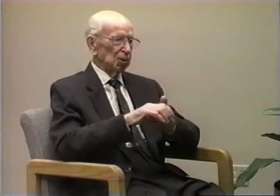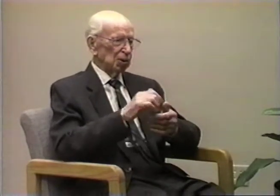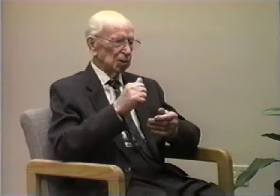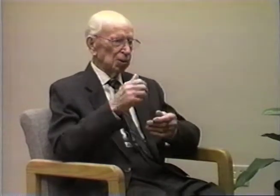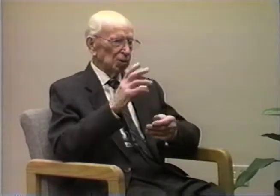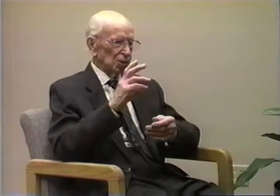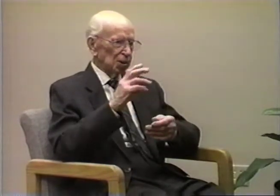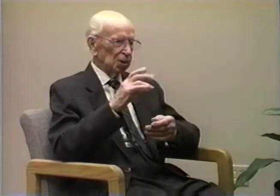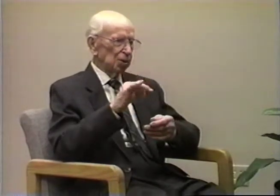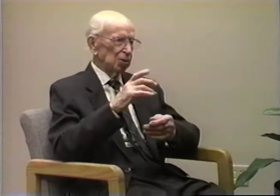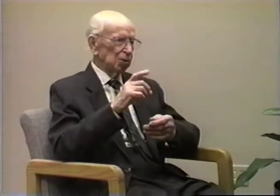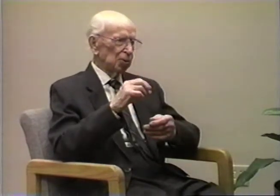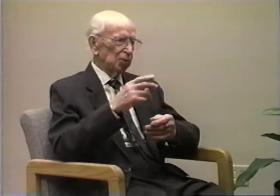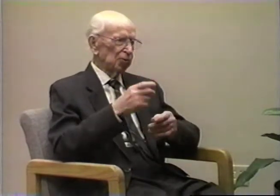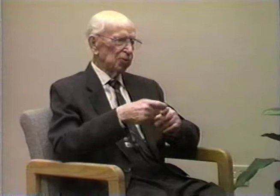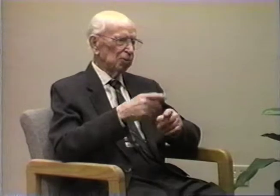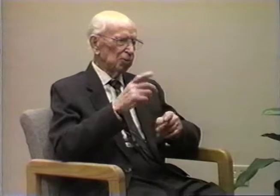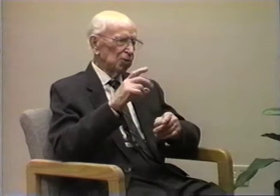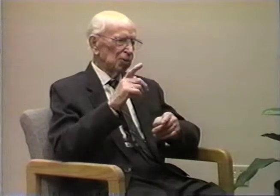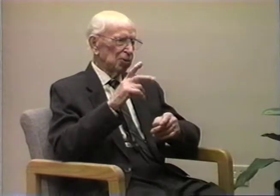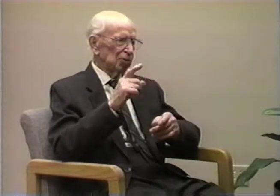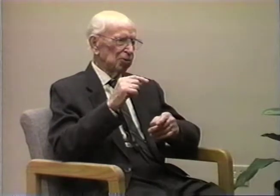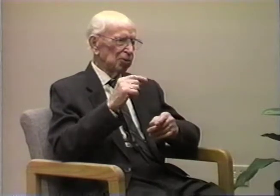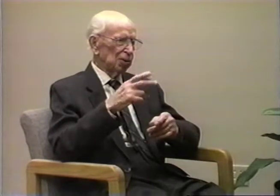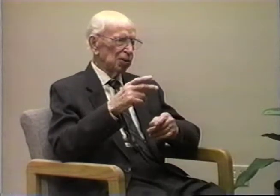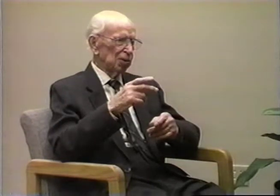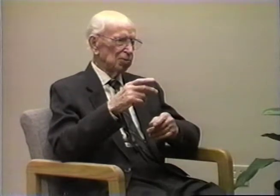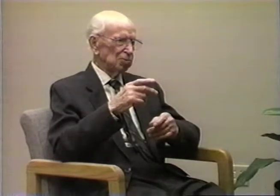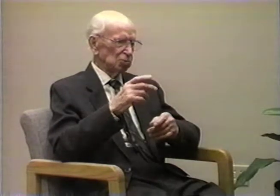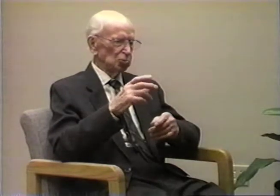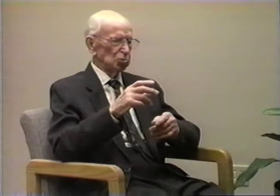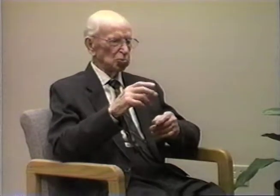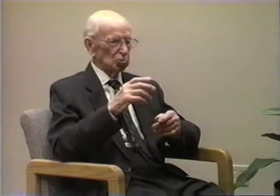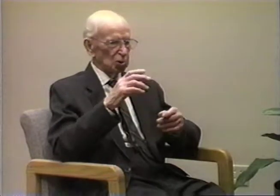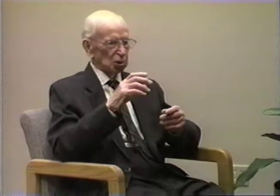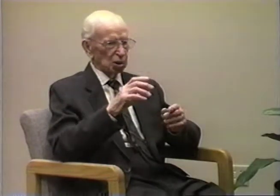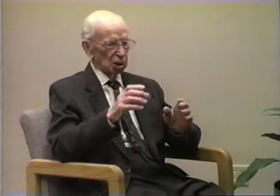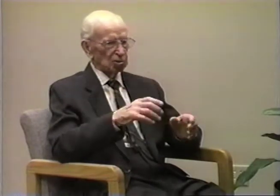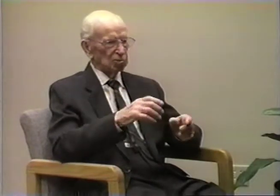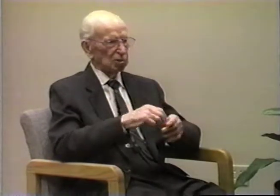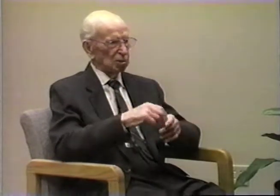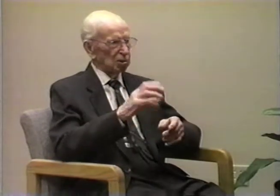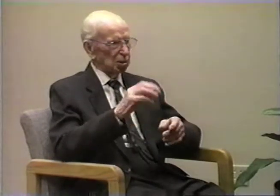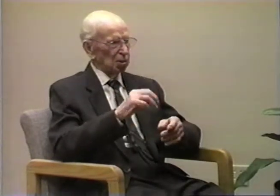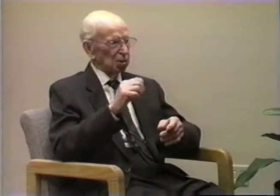I stayed single for the next four years, and then I met and married a widow from Duluth.